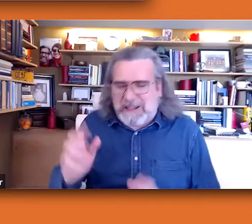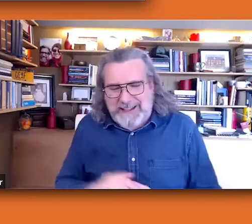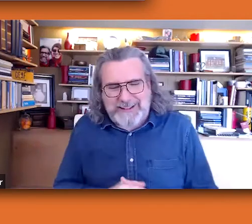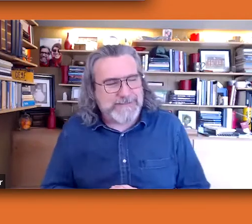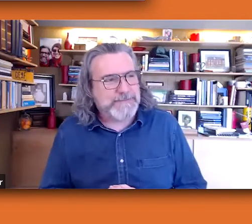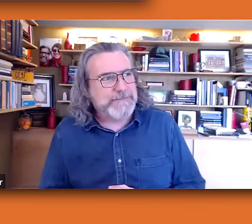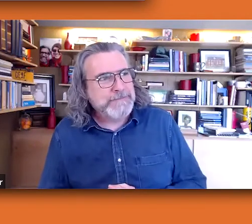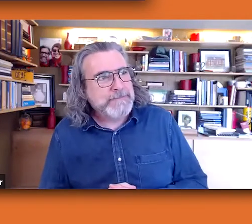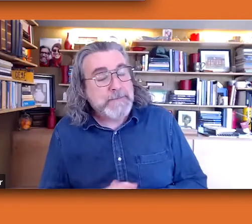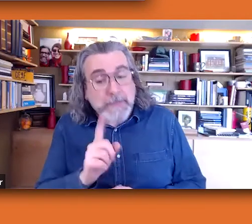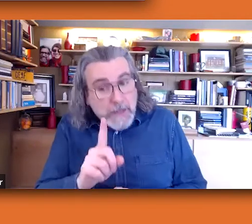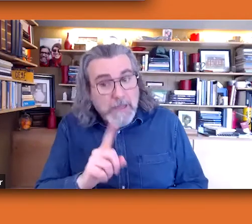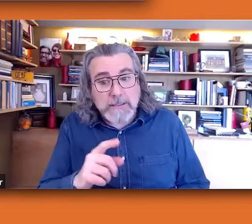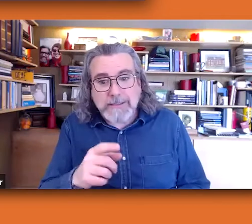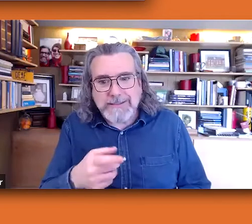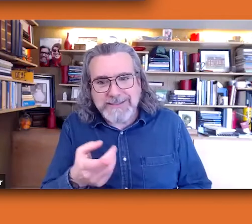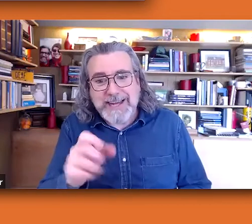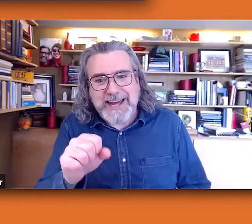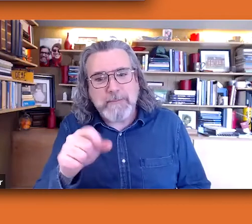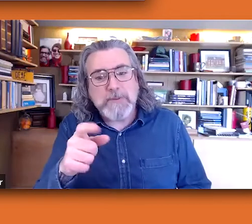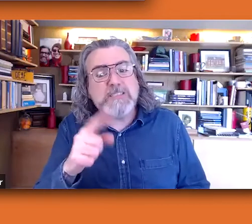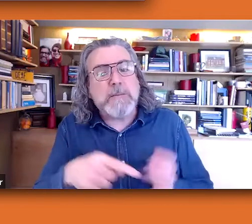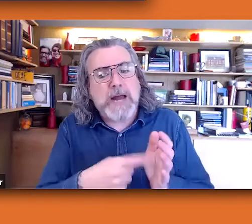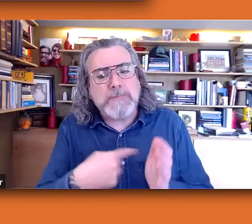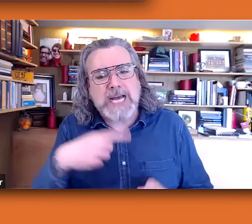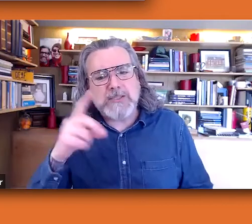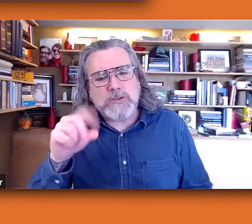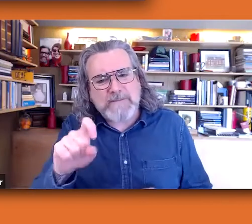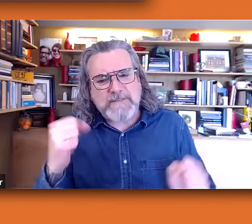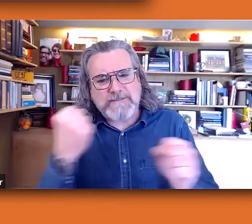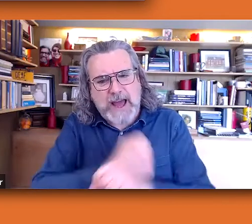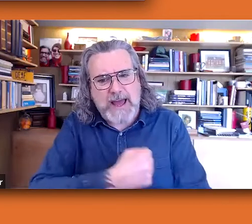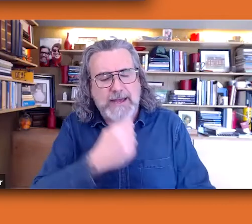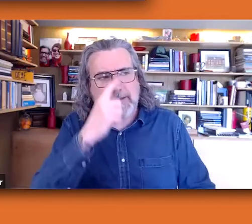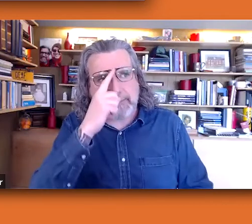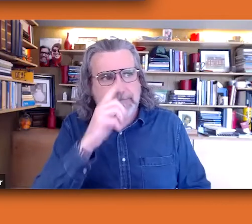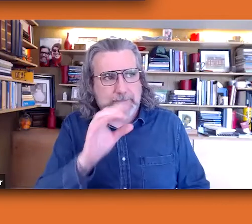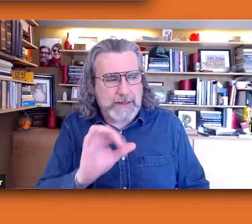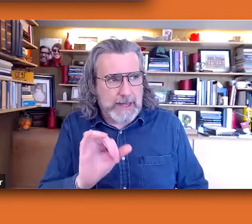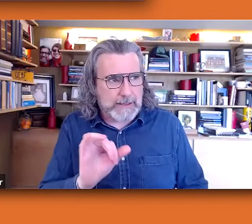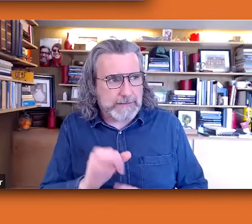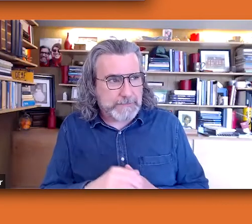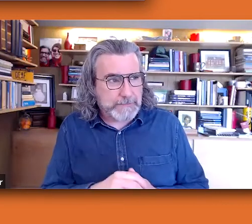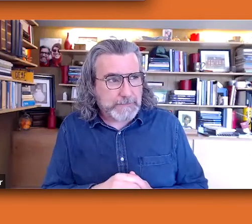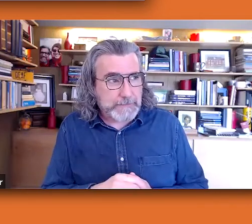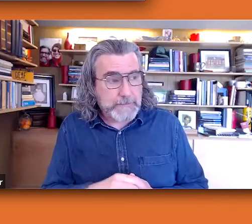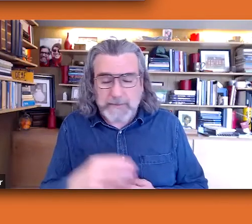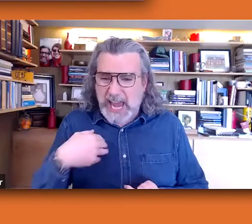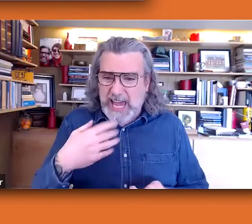or I felt like they just didn't understand deaf people. And sometimes I do still have to fight.